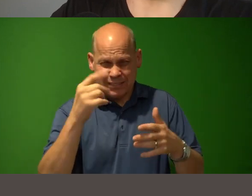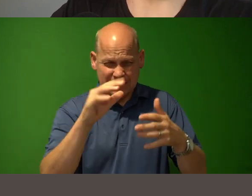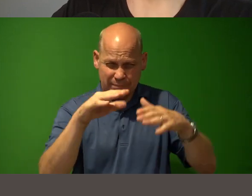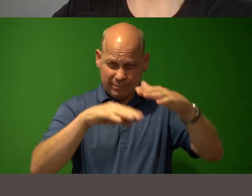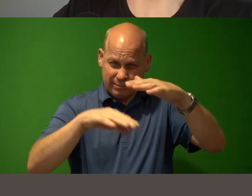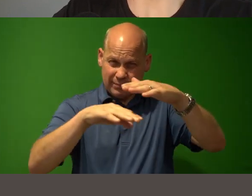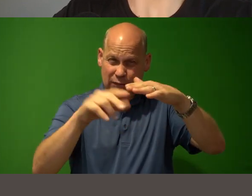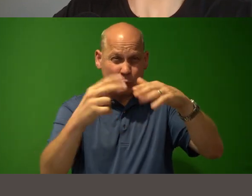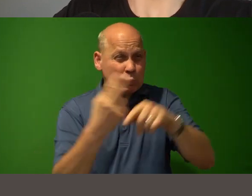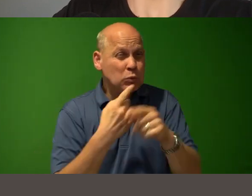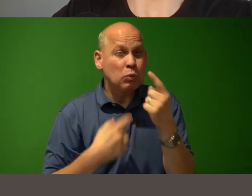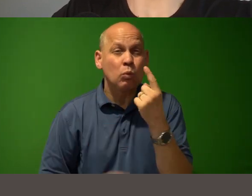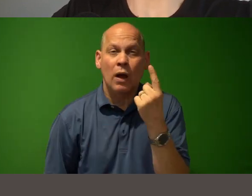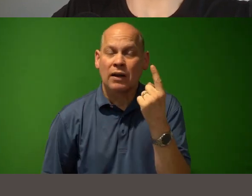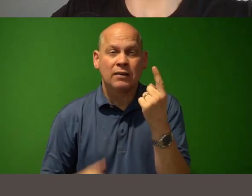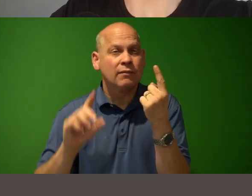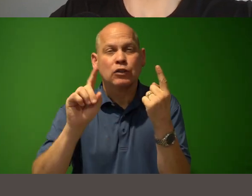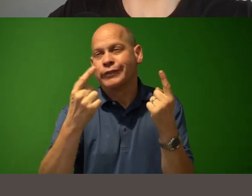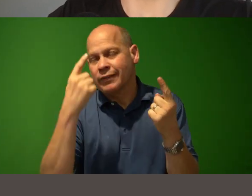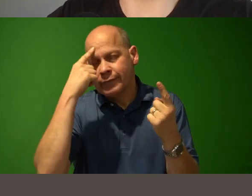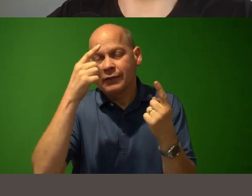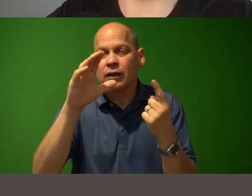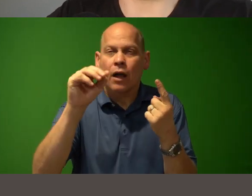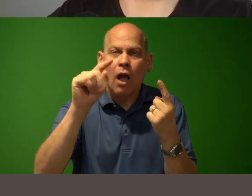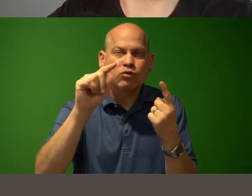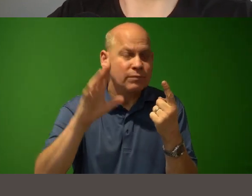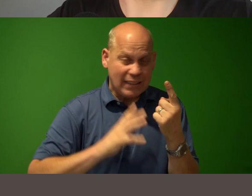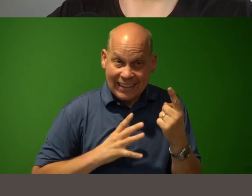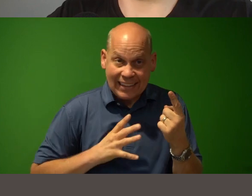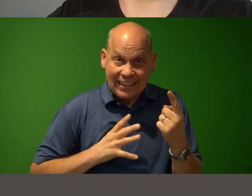If you just need to use one if you're just a contrast person you look contrast. That's fine.